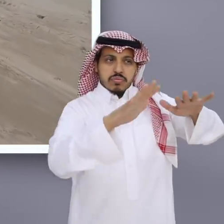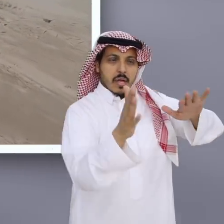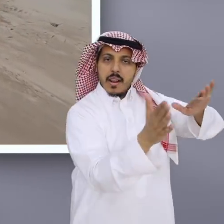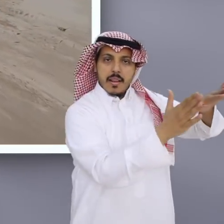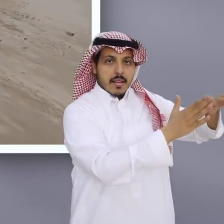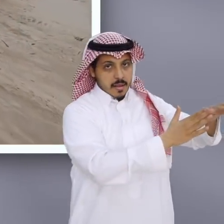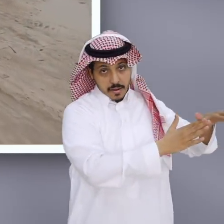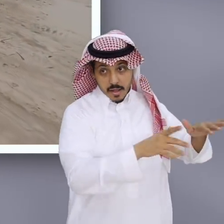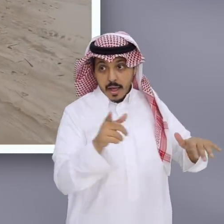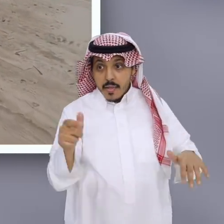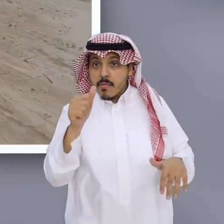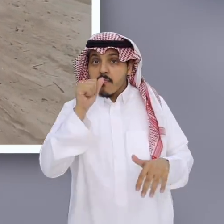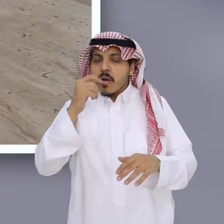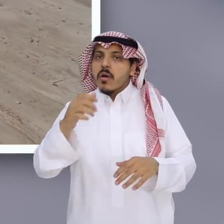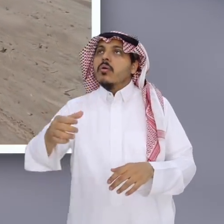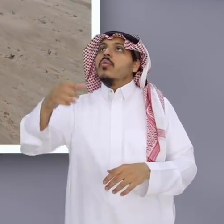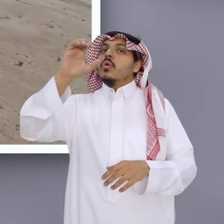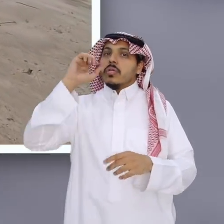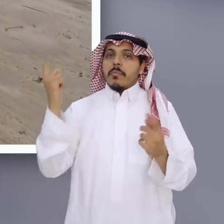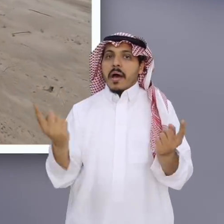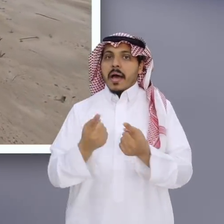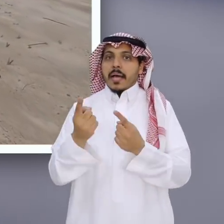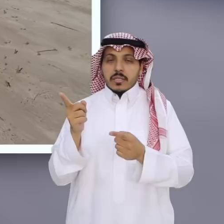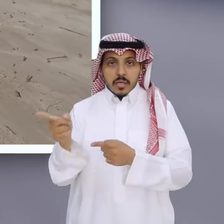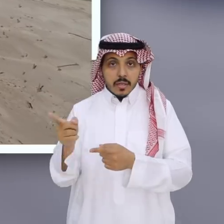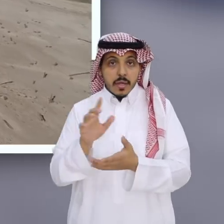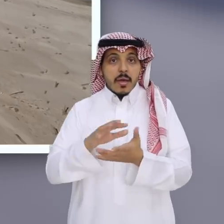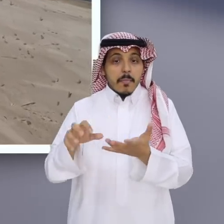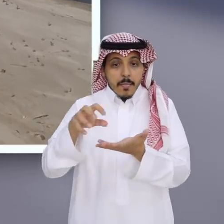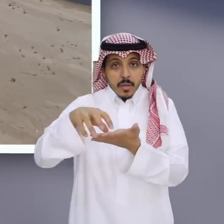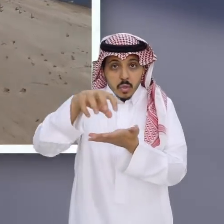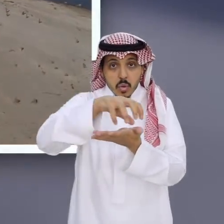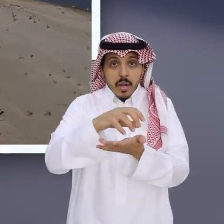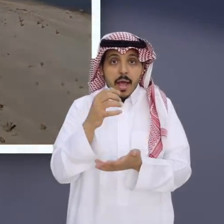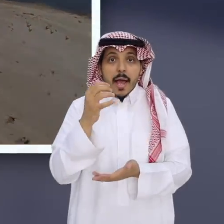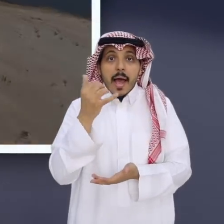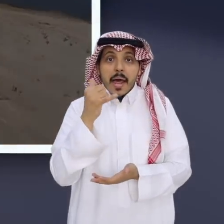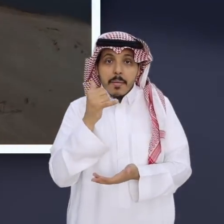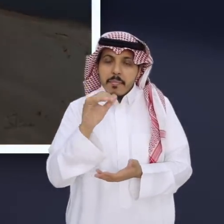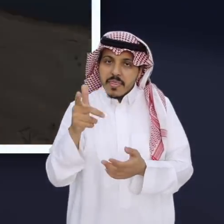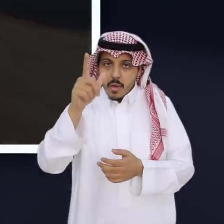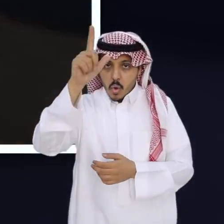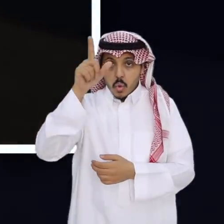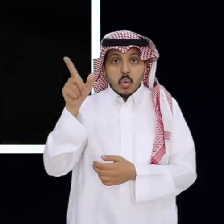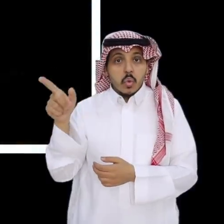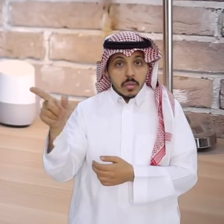This problem is huge in Arab countries too, like Jordan. Water is a huge problem there.